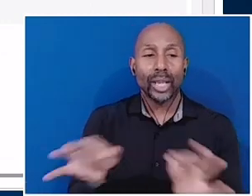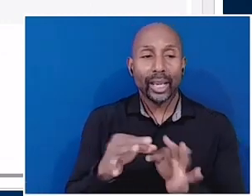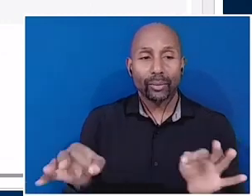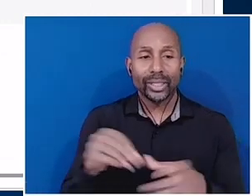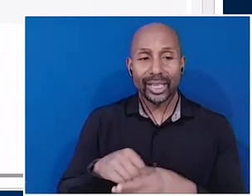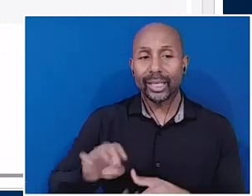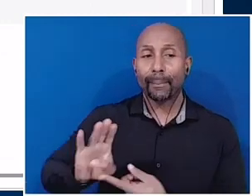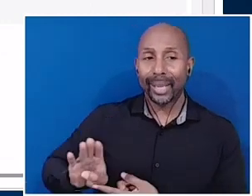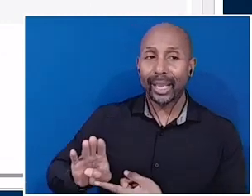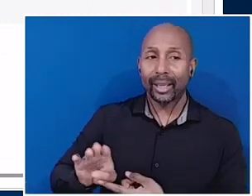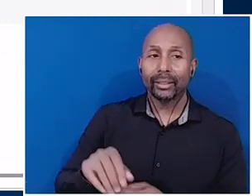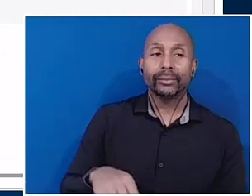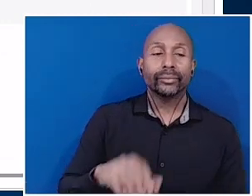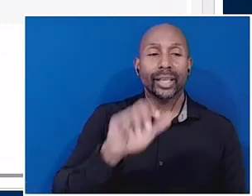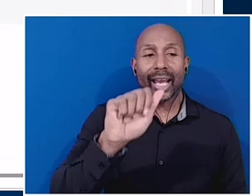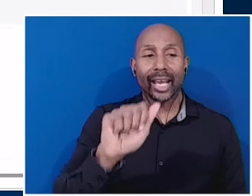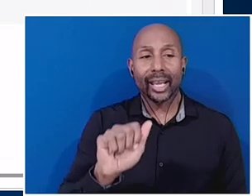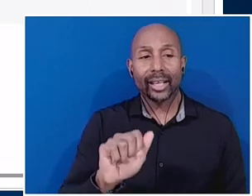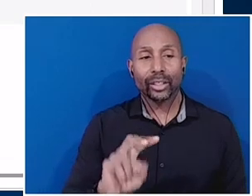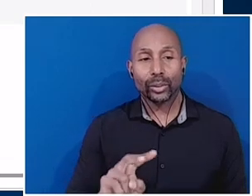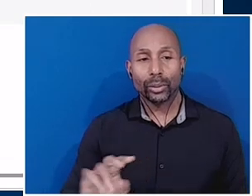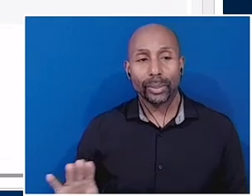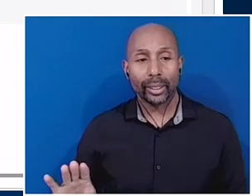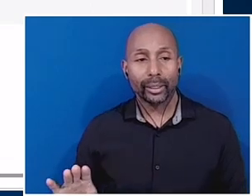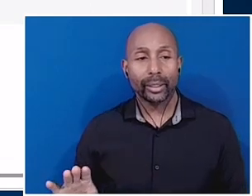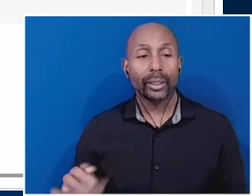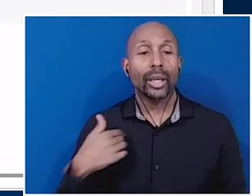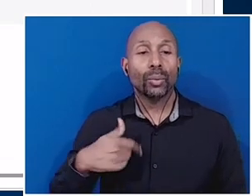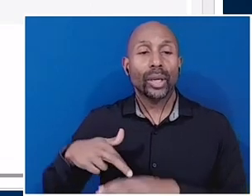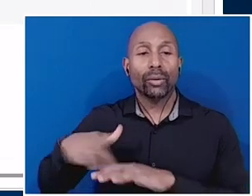And we referenced 602.31 (h).